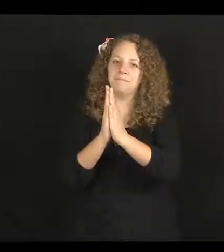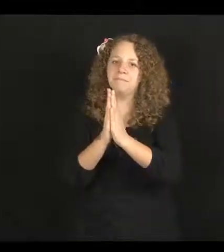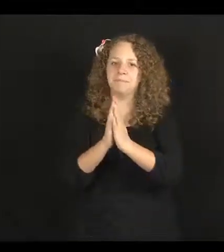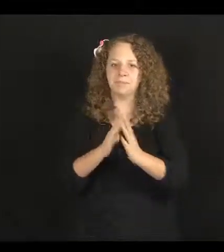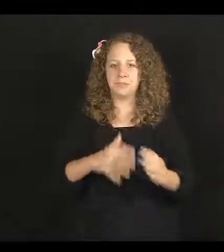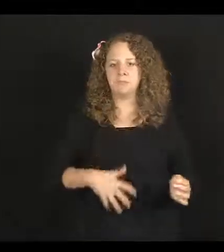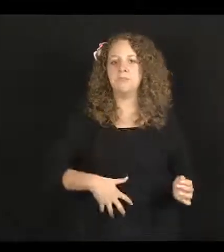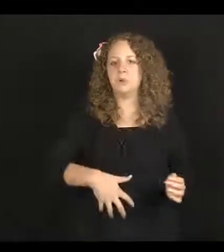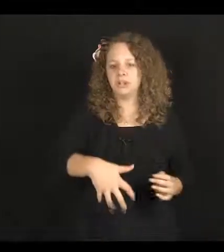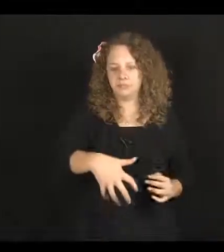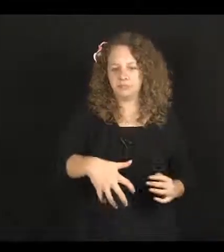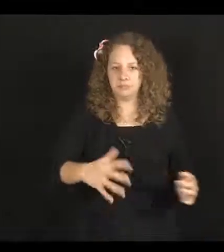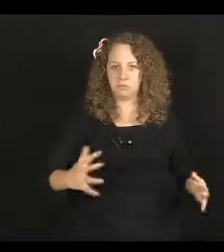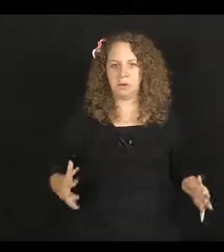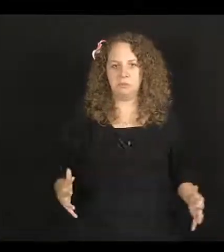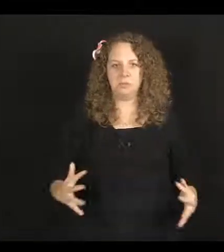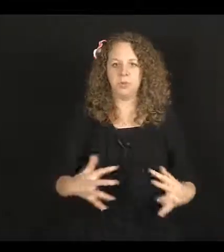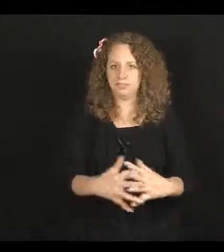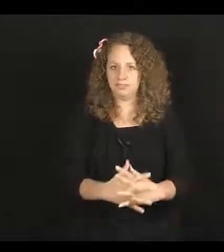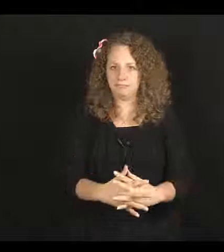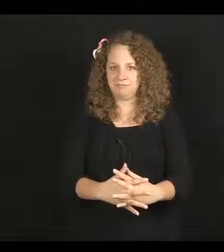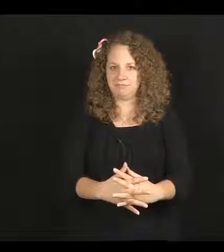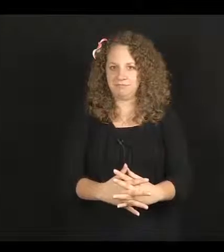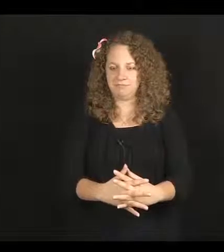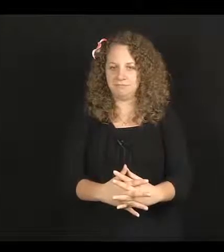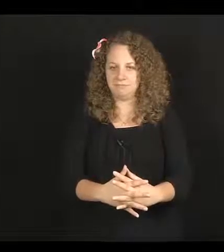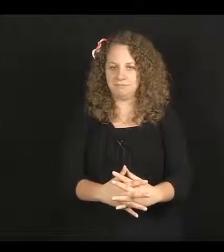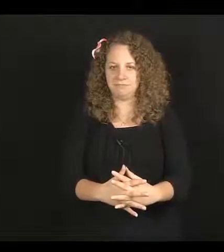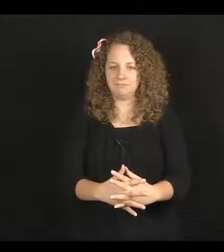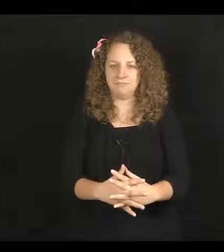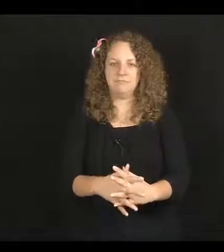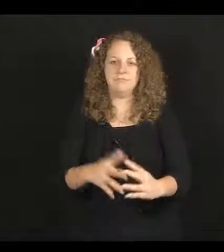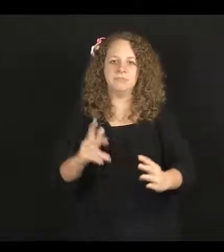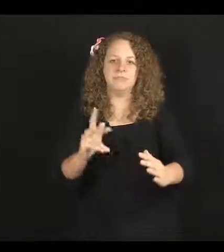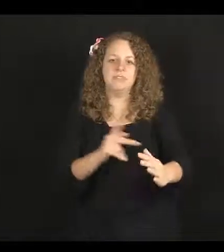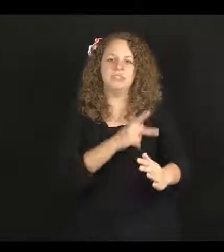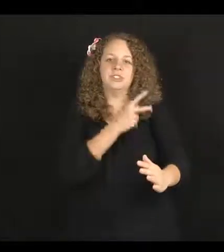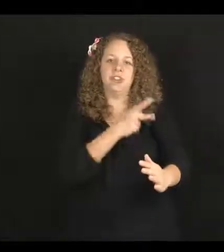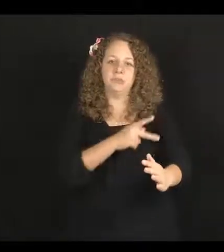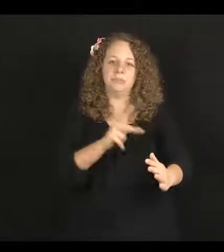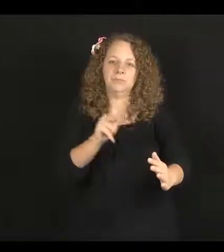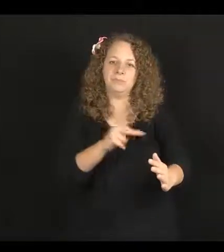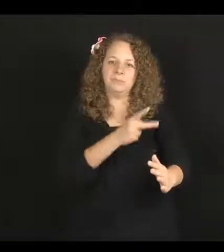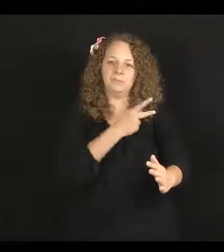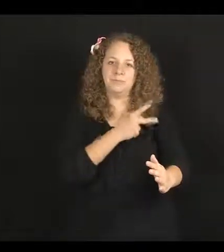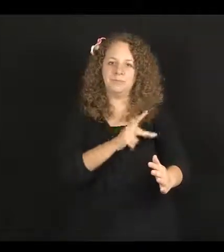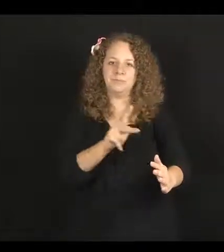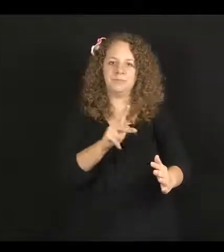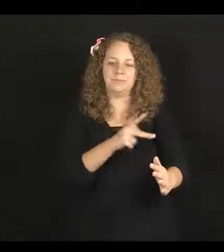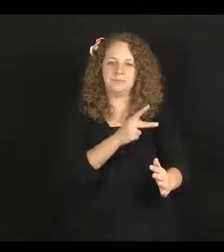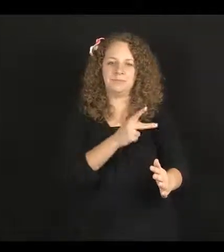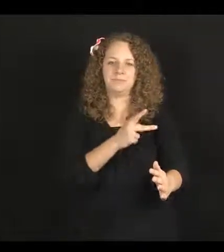PREGNANT or PREGNANT PSALMS